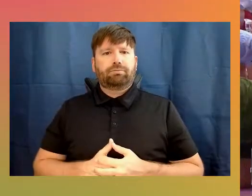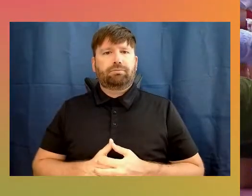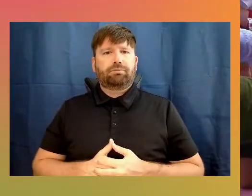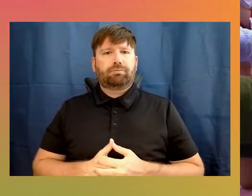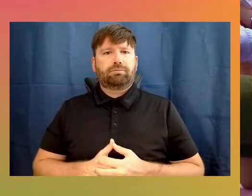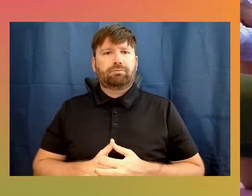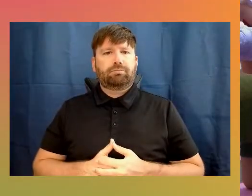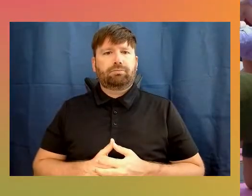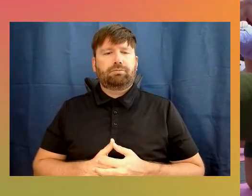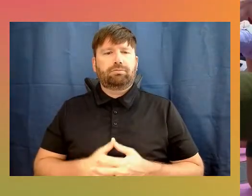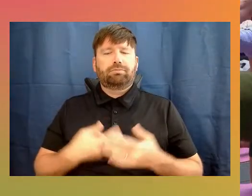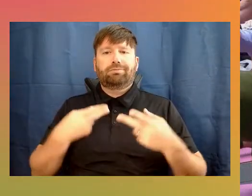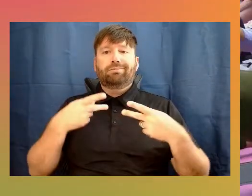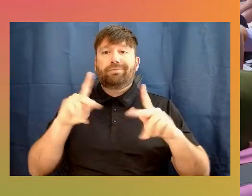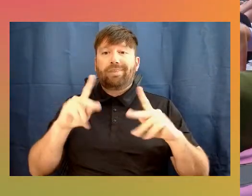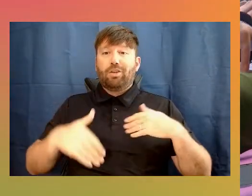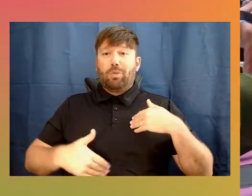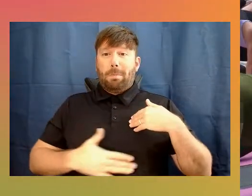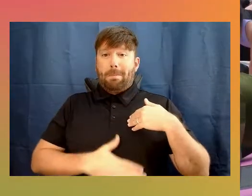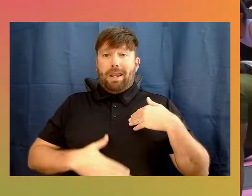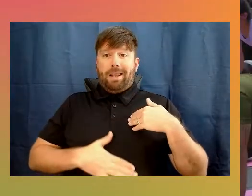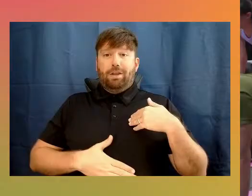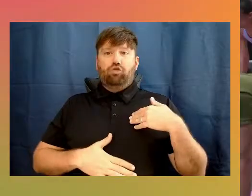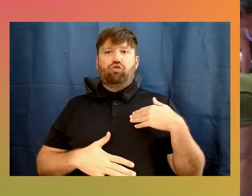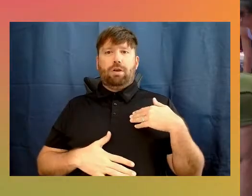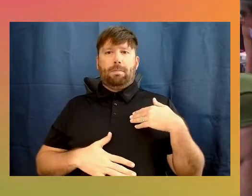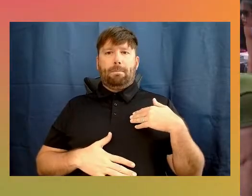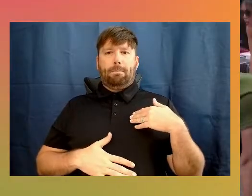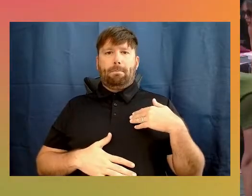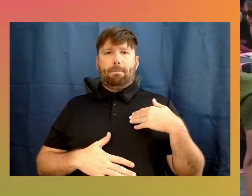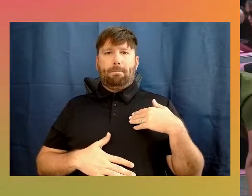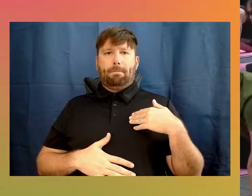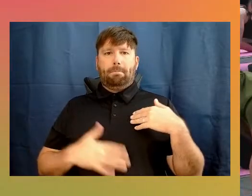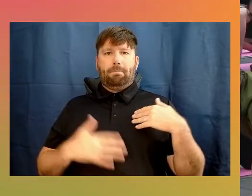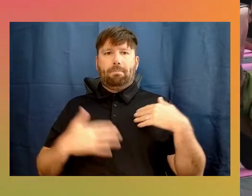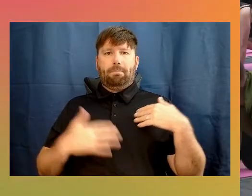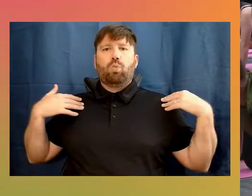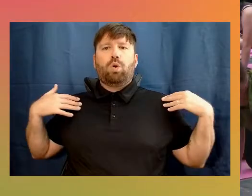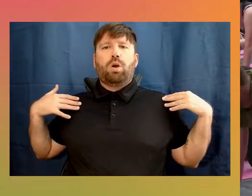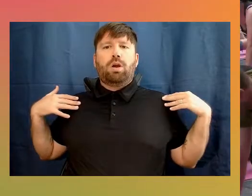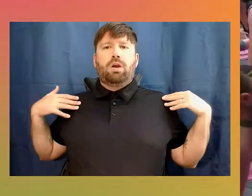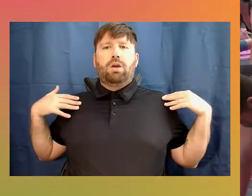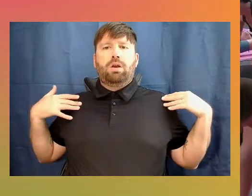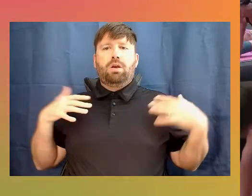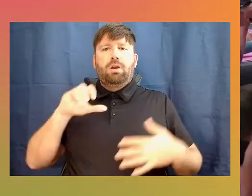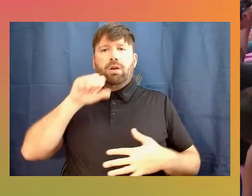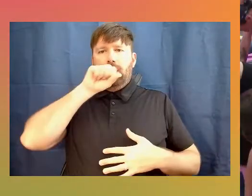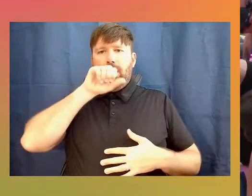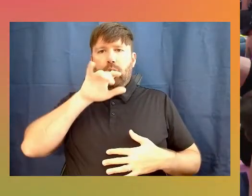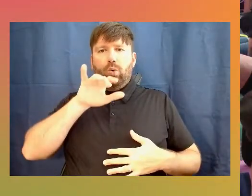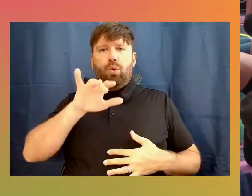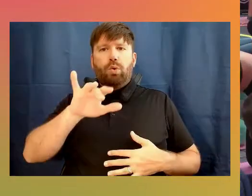OF THE HAND. TOP OF THE FEET PRESSED DOWN. LET THE BELLY DROP. WIDE AND THROUGH THE